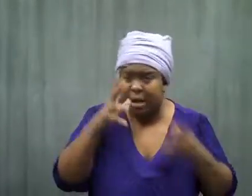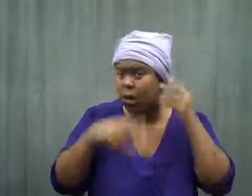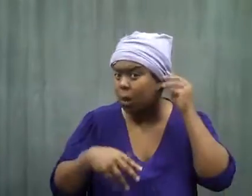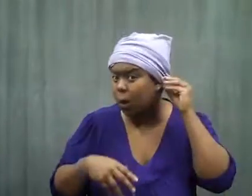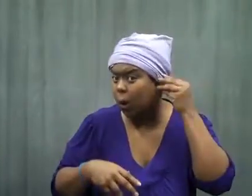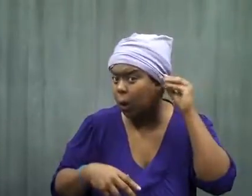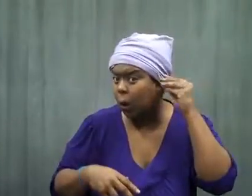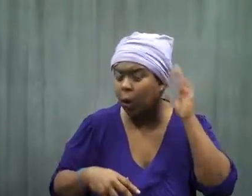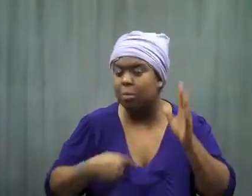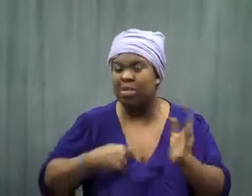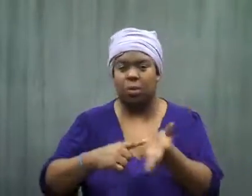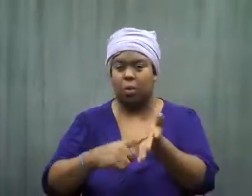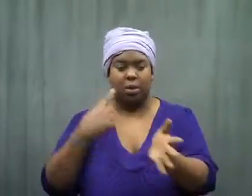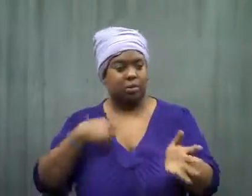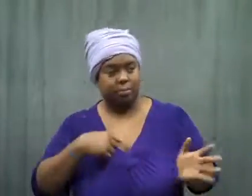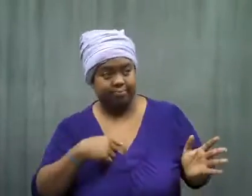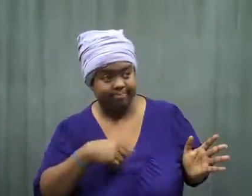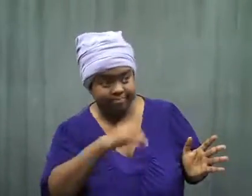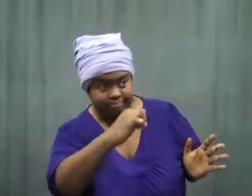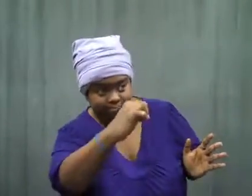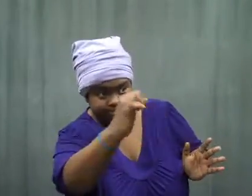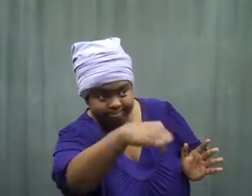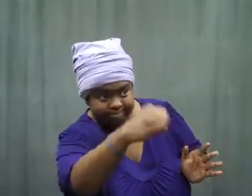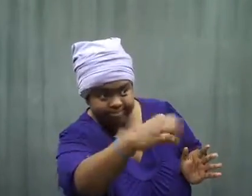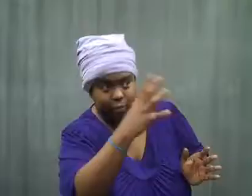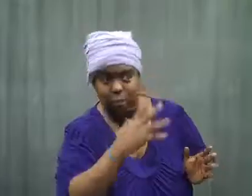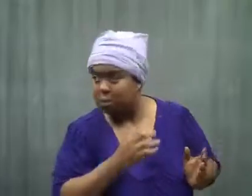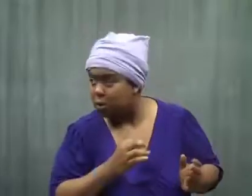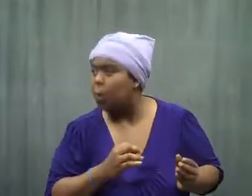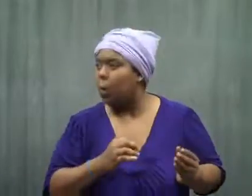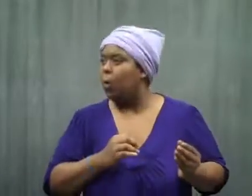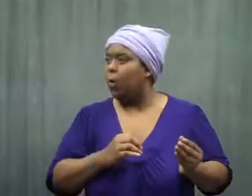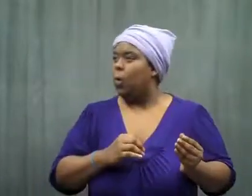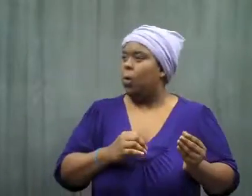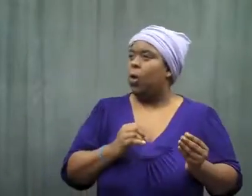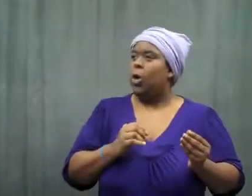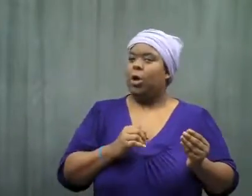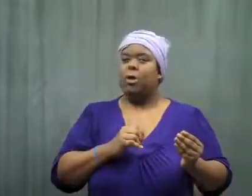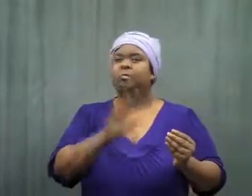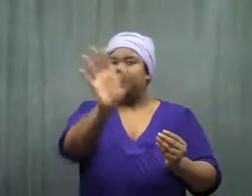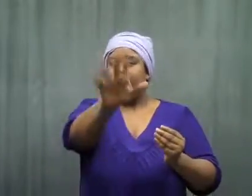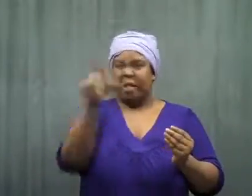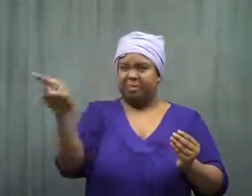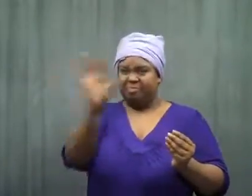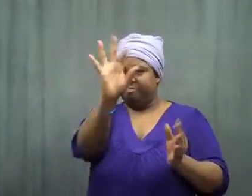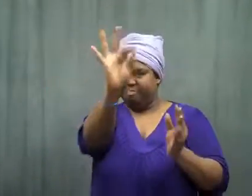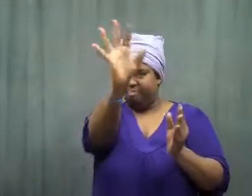The guy fiddled with his earphone, I just leaned over and signed, "Yes."